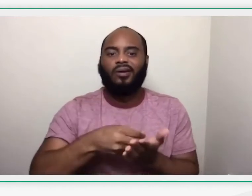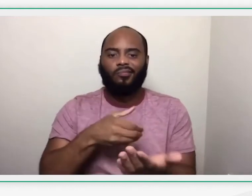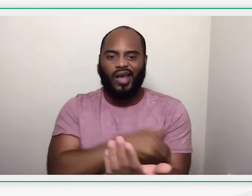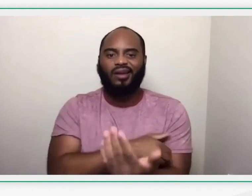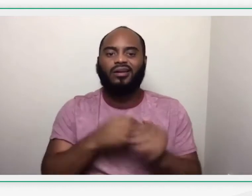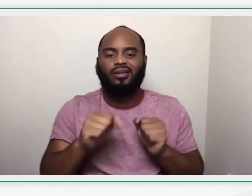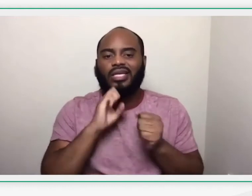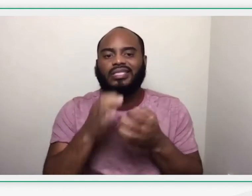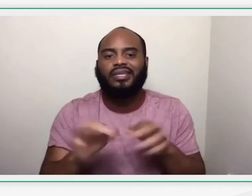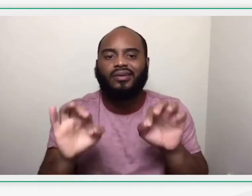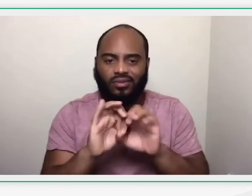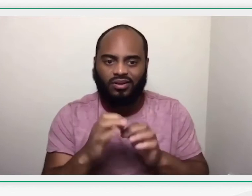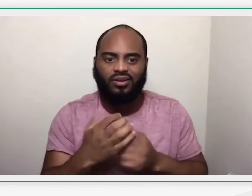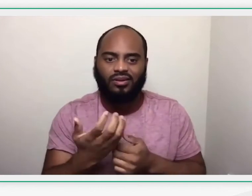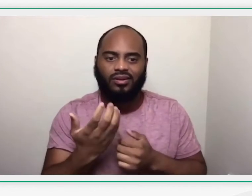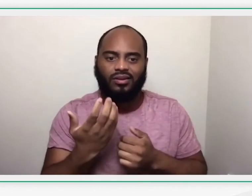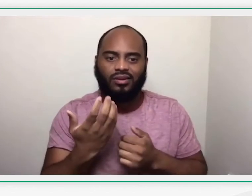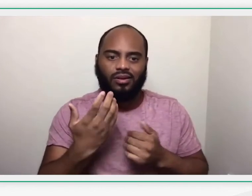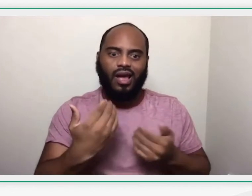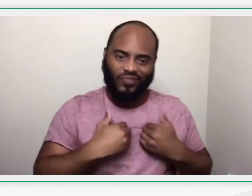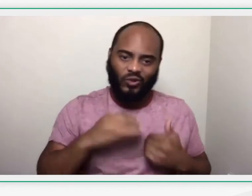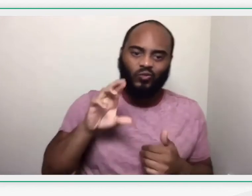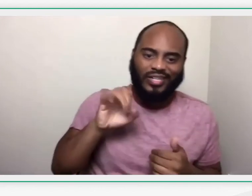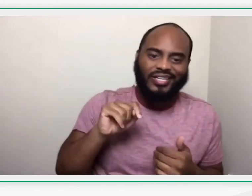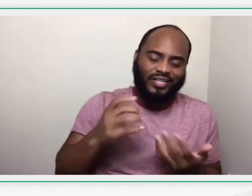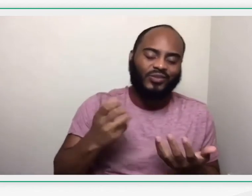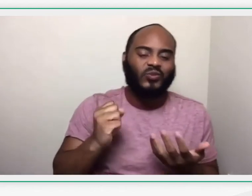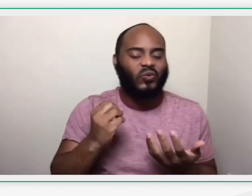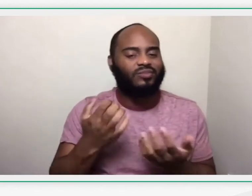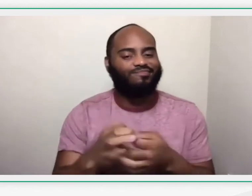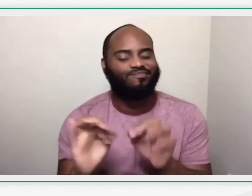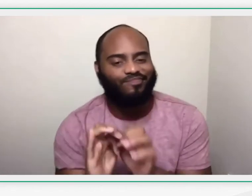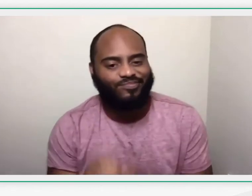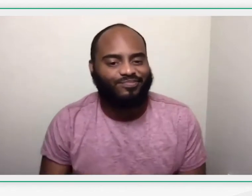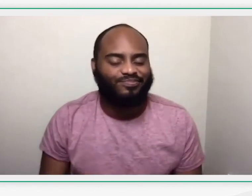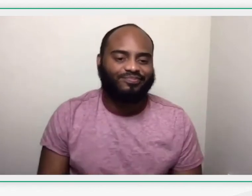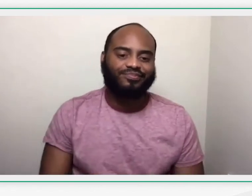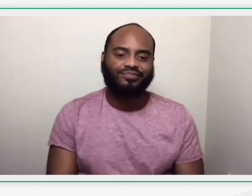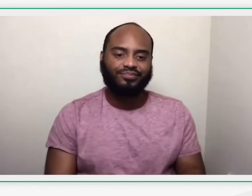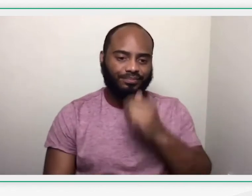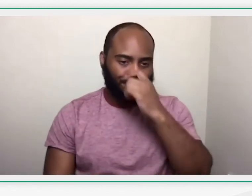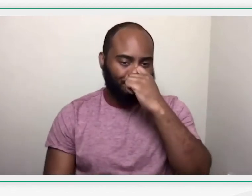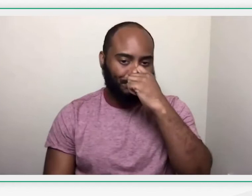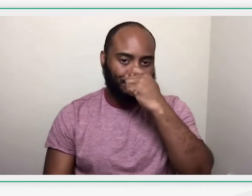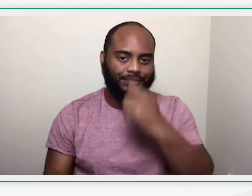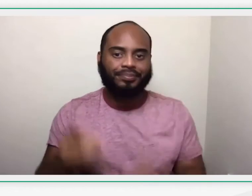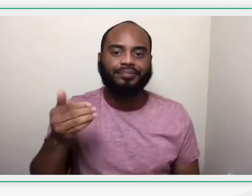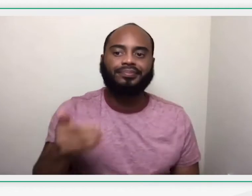So, again, your financial power is significant. So, having positive credit is important.